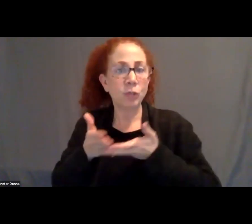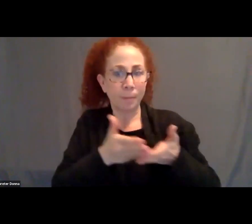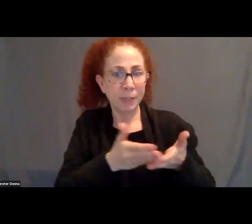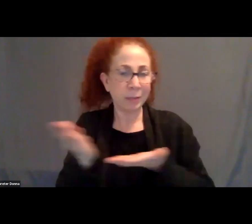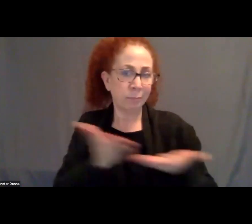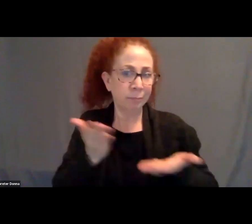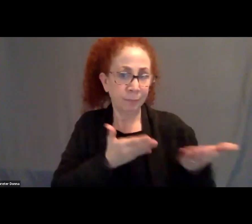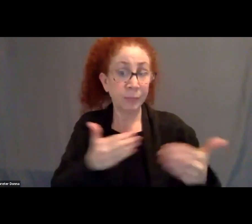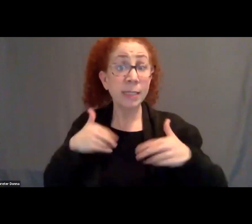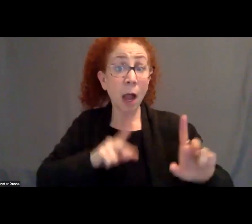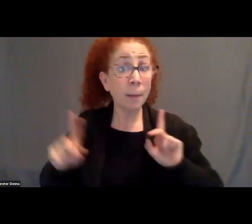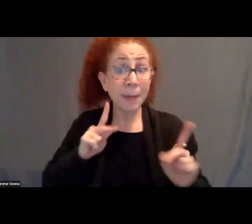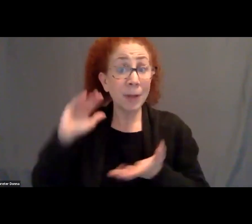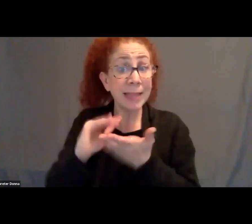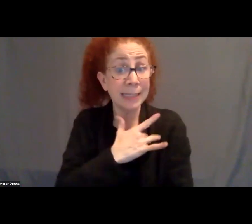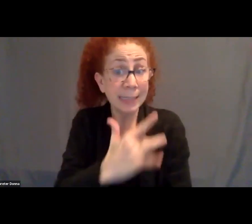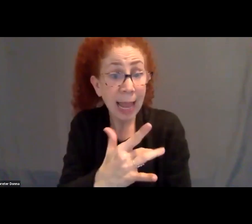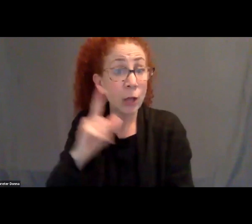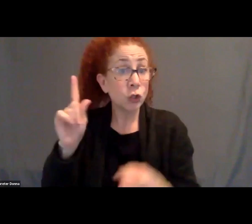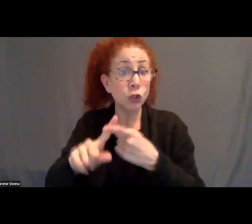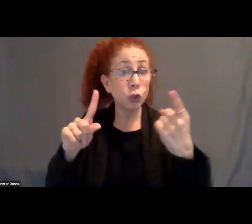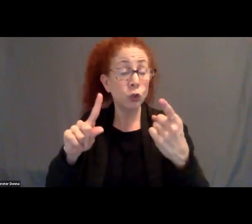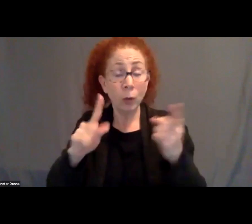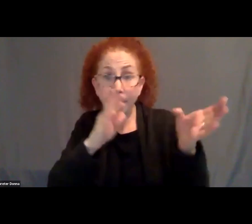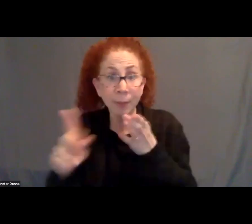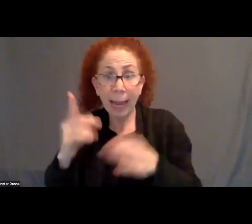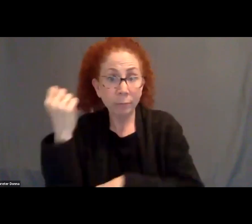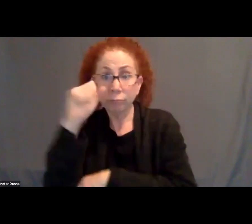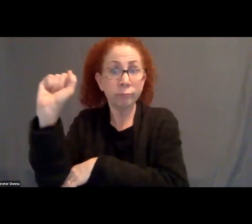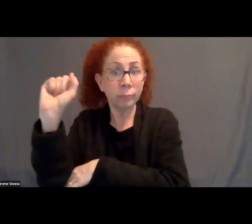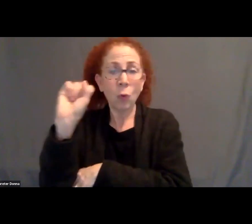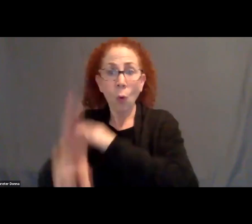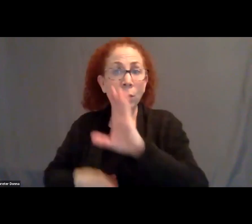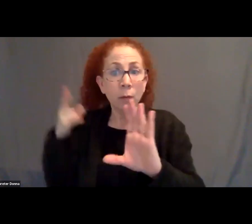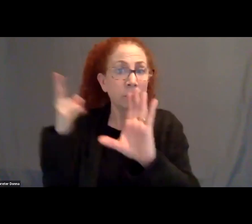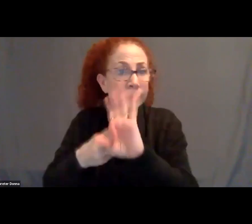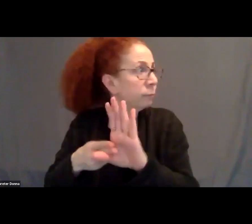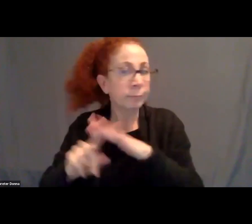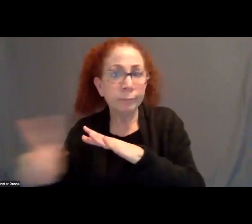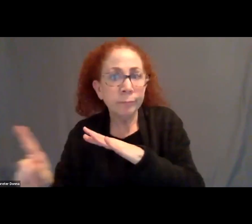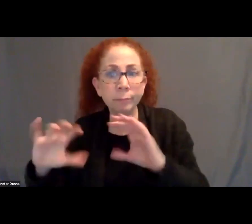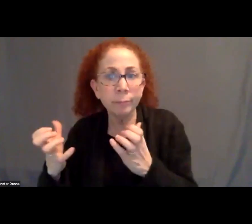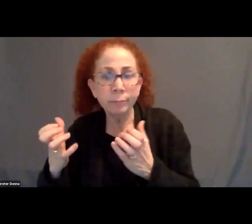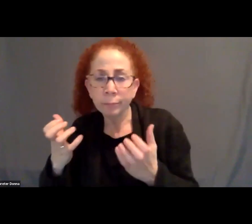Young people were less likely to plot uprisings or engage in melanage.